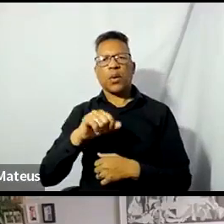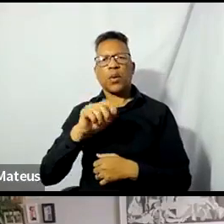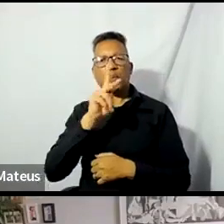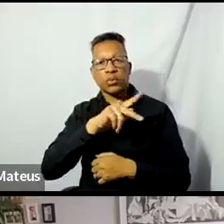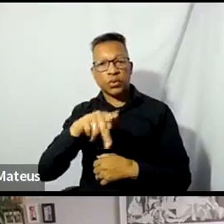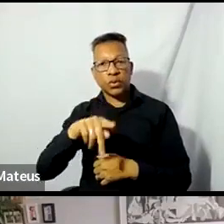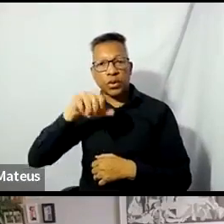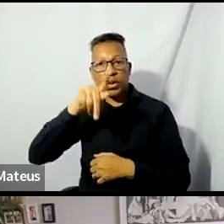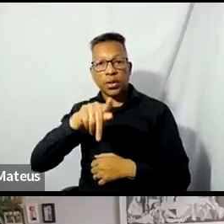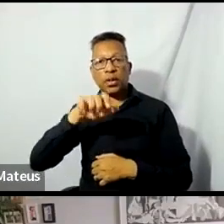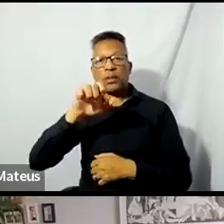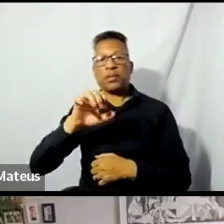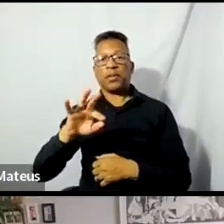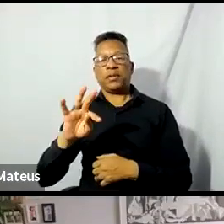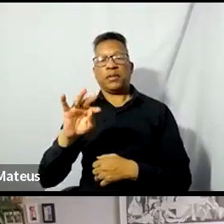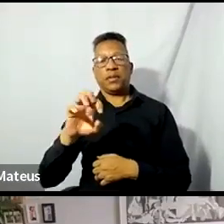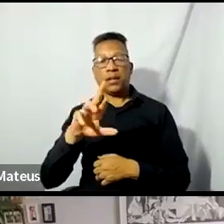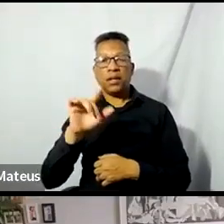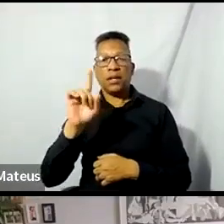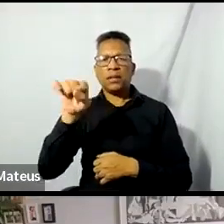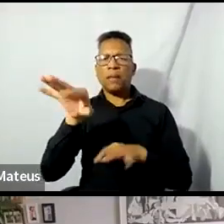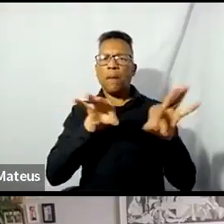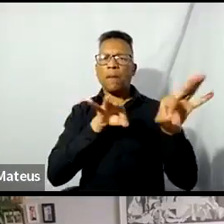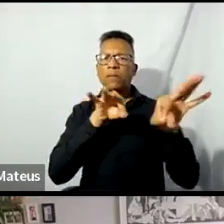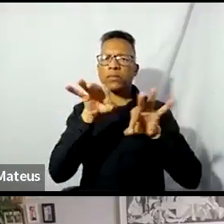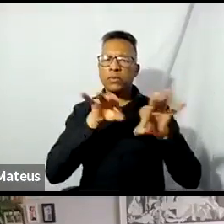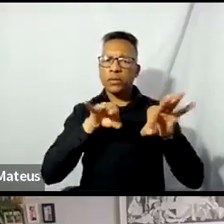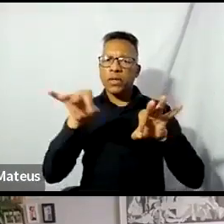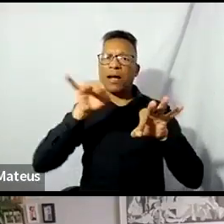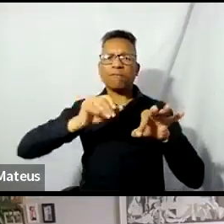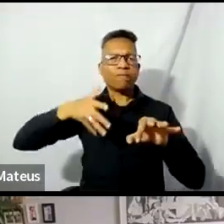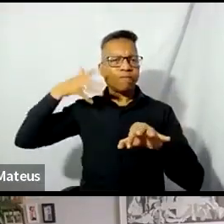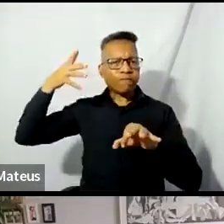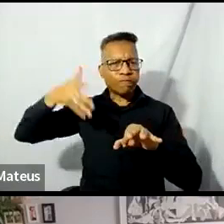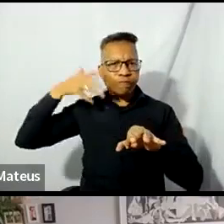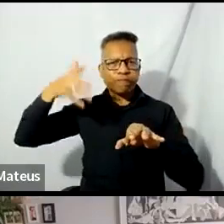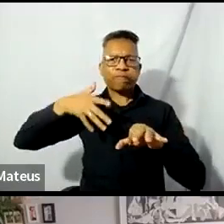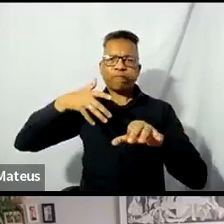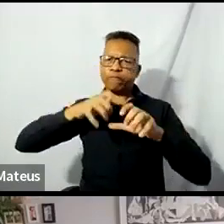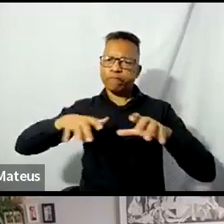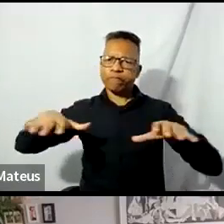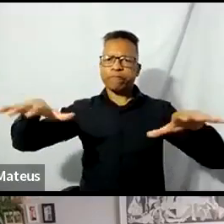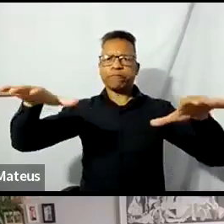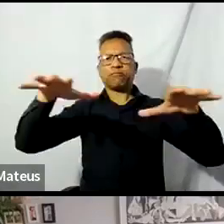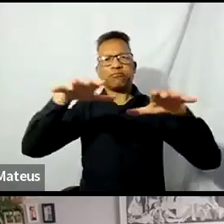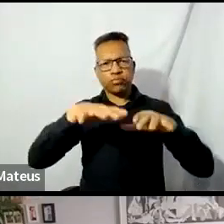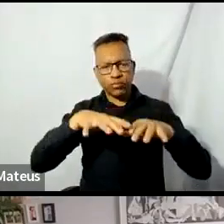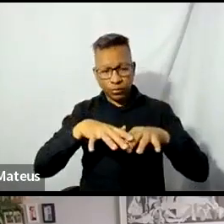resent to a